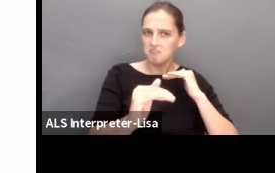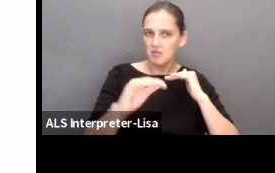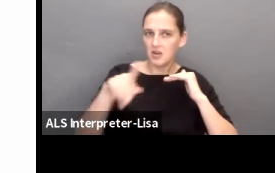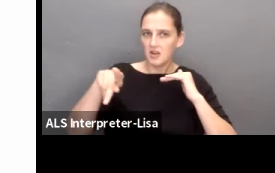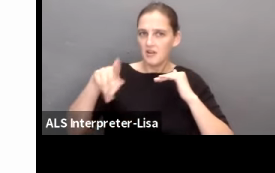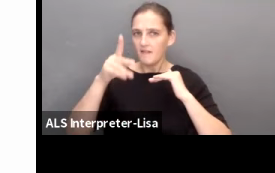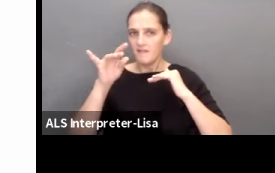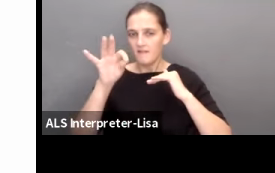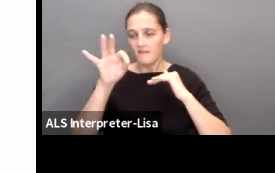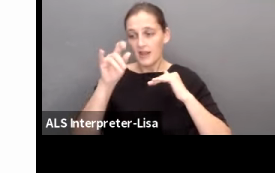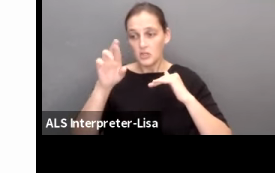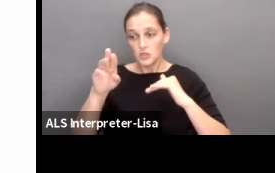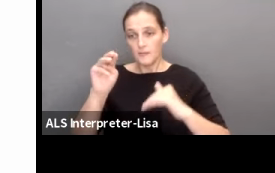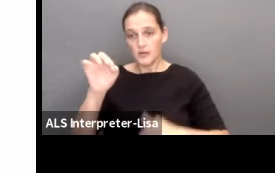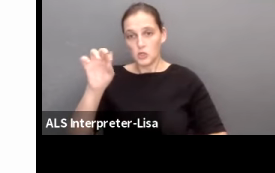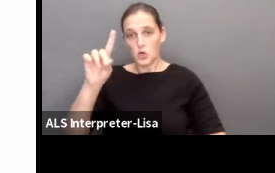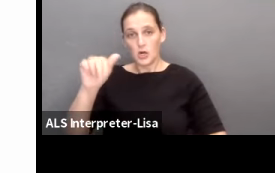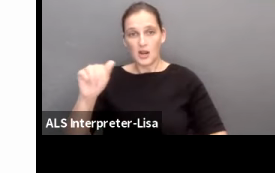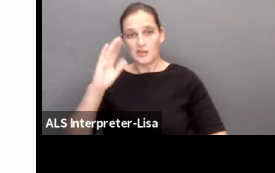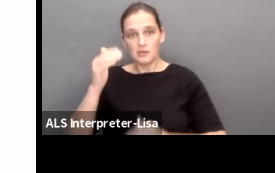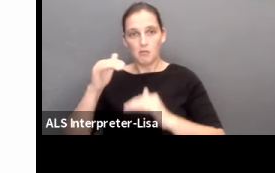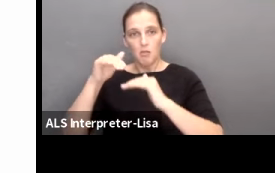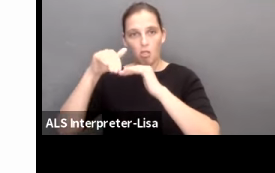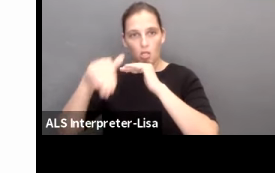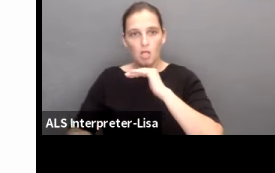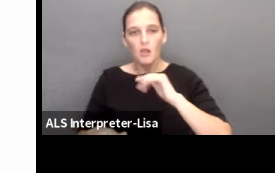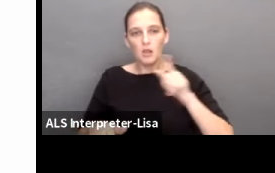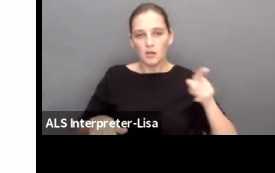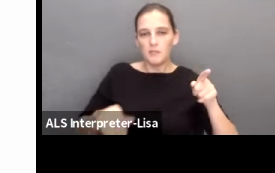Either way, they will be reviewing booster shot information and they've come out and